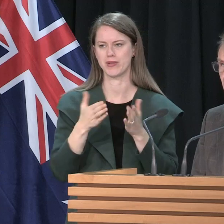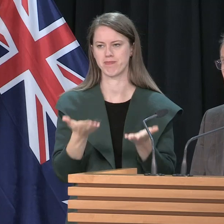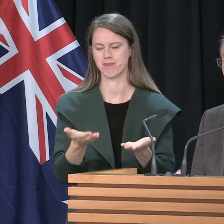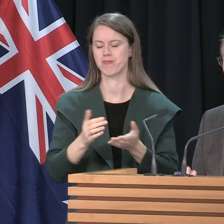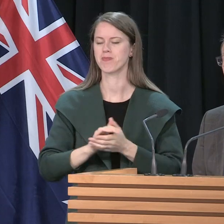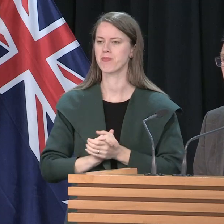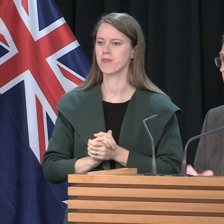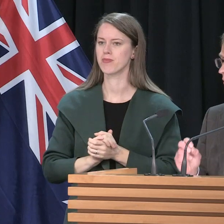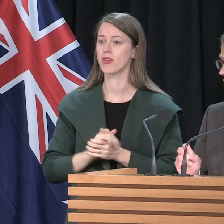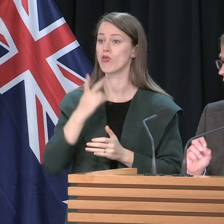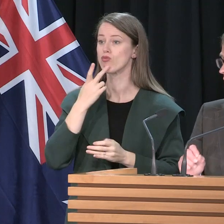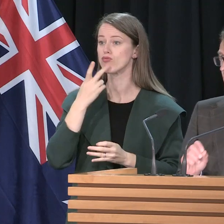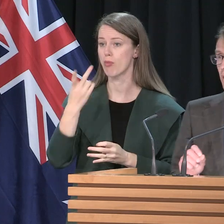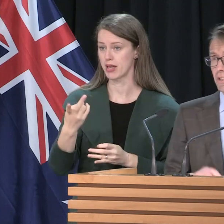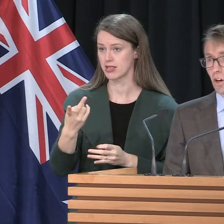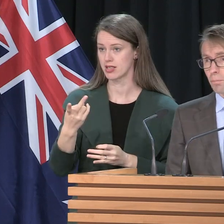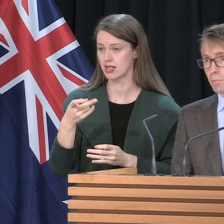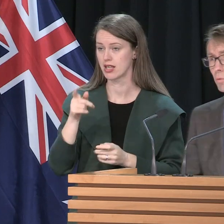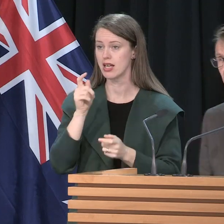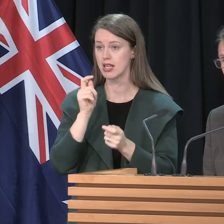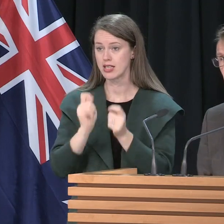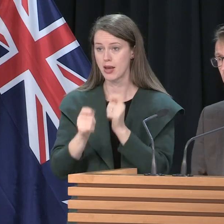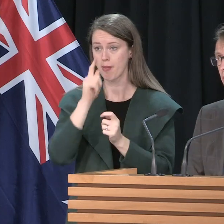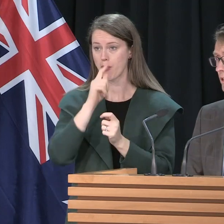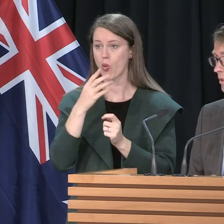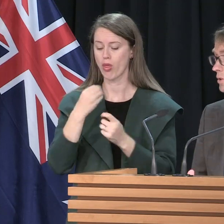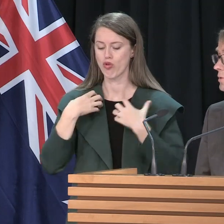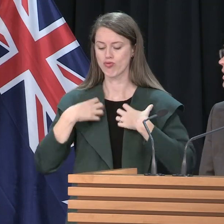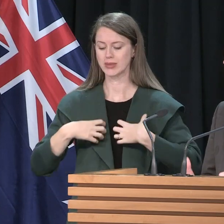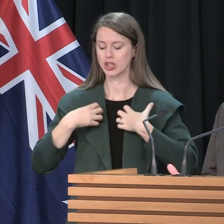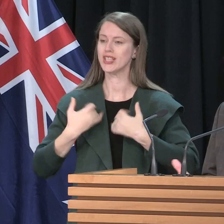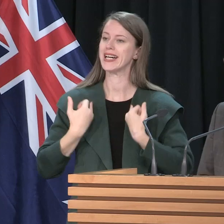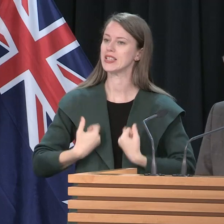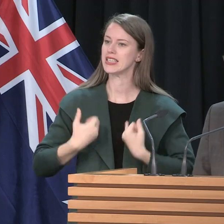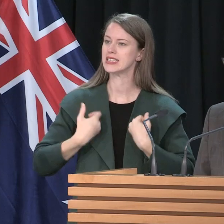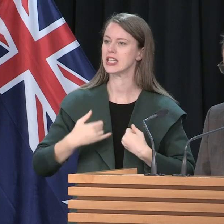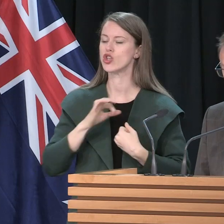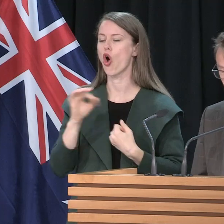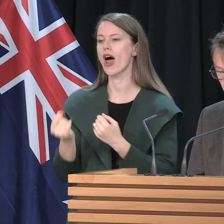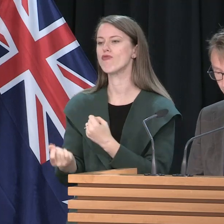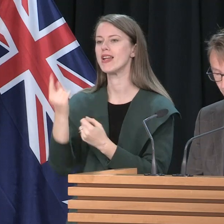reexisting medical conditions and also our Maori and Pasifika communities. And just